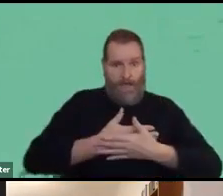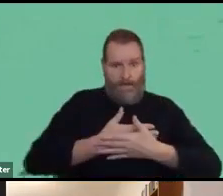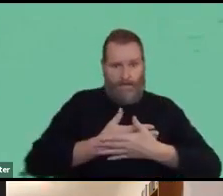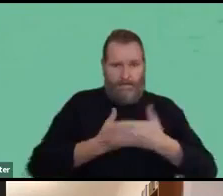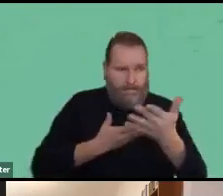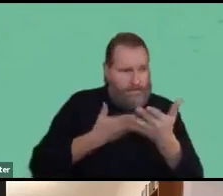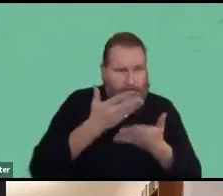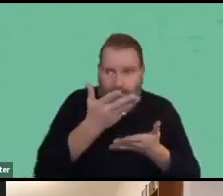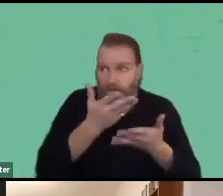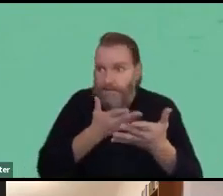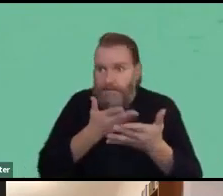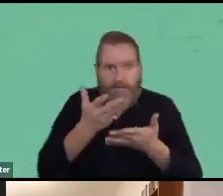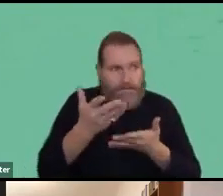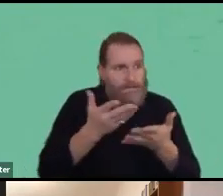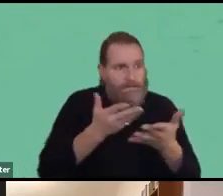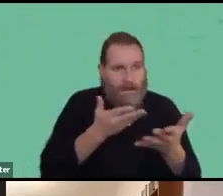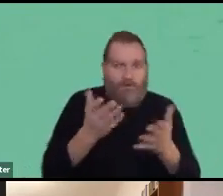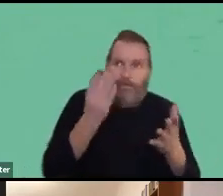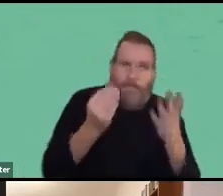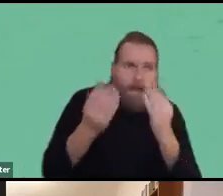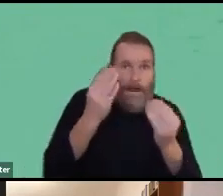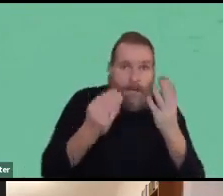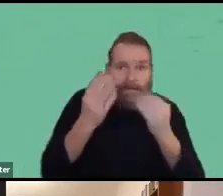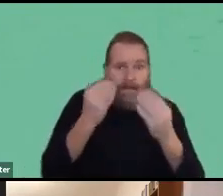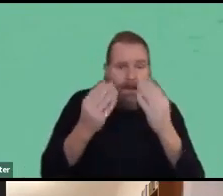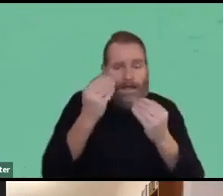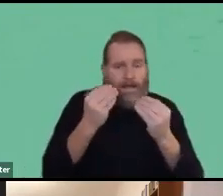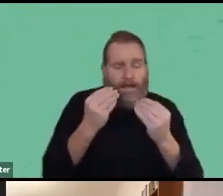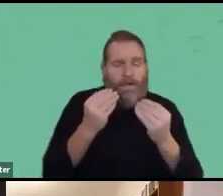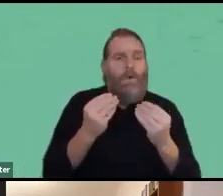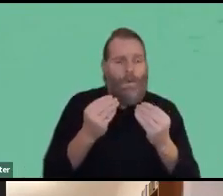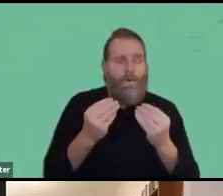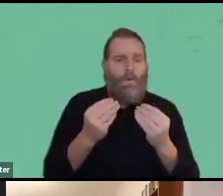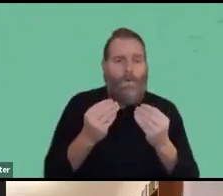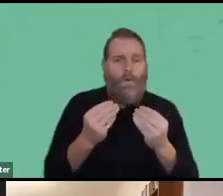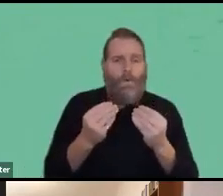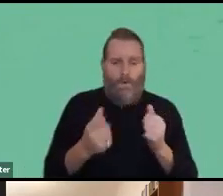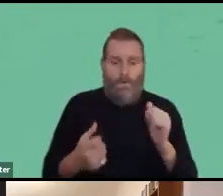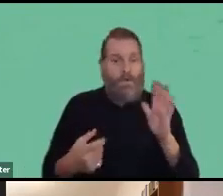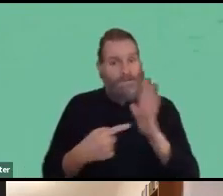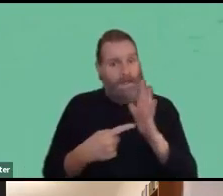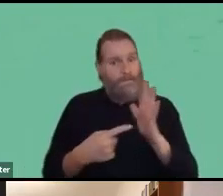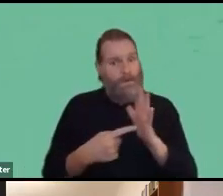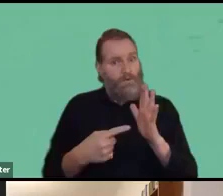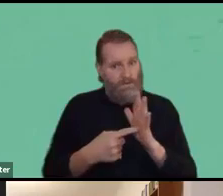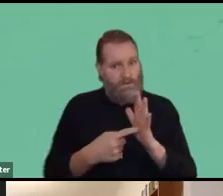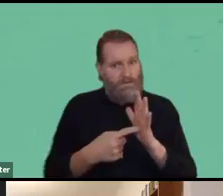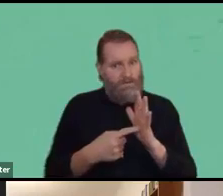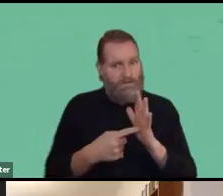the people who are interested the connection between um you know you the electorate and us